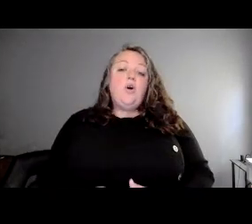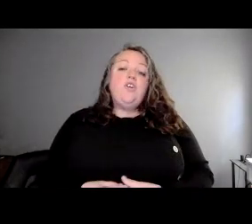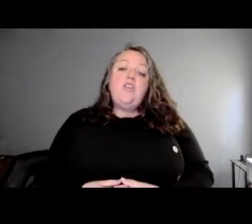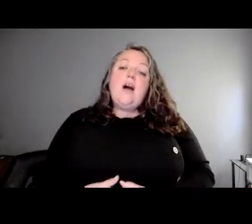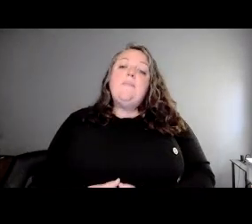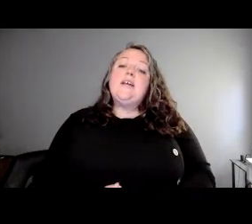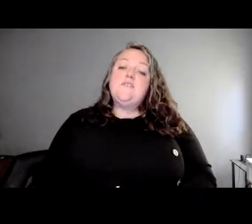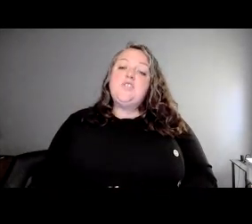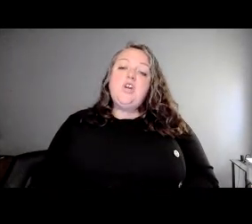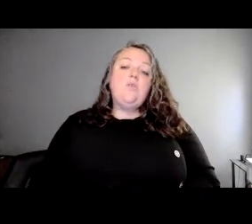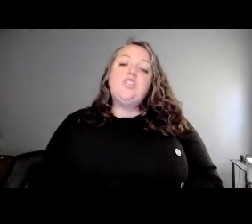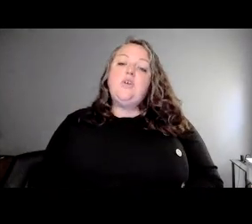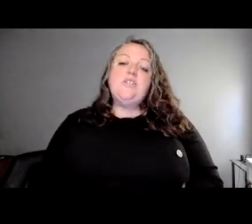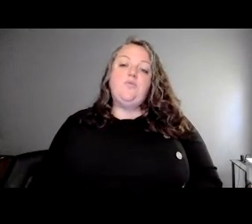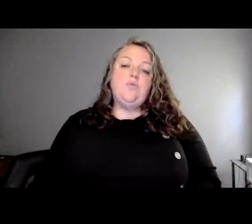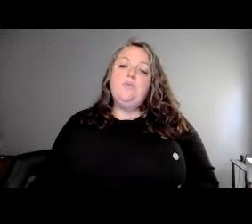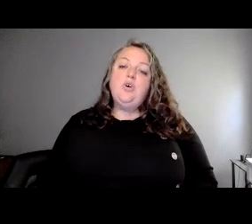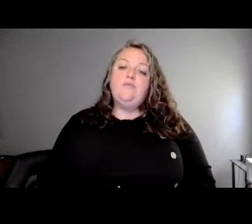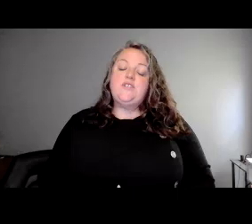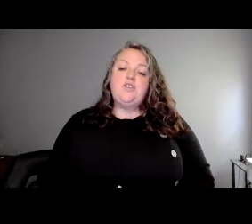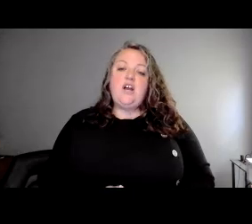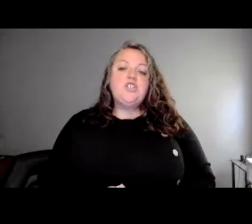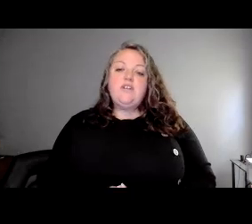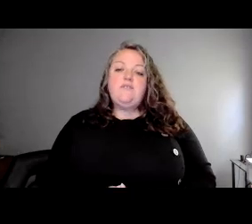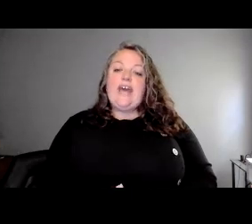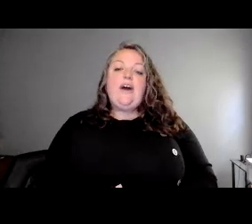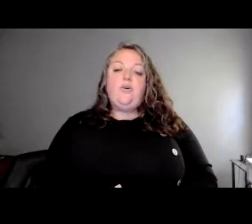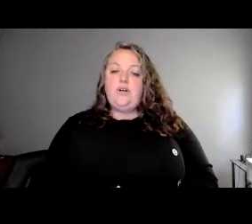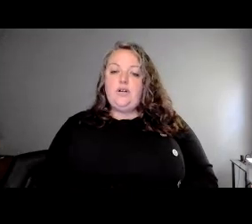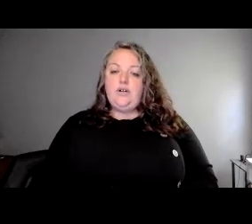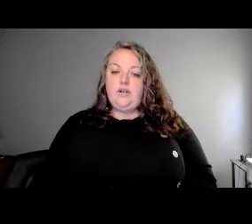No, they're not because of snow. The snow isn't removed. They're not shoveled out.